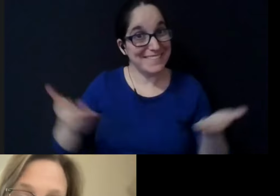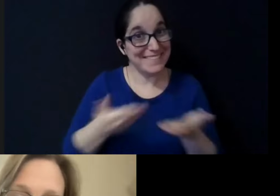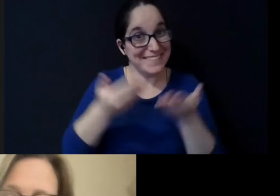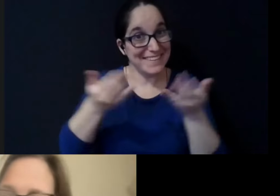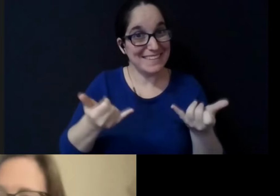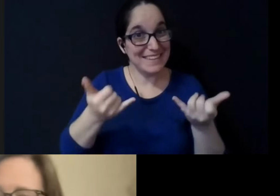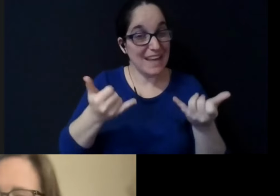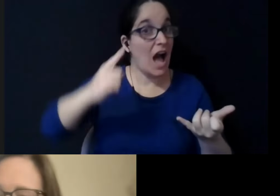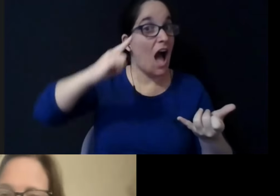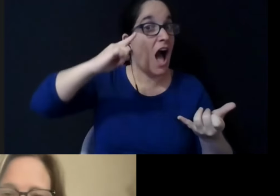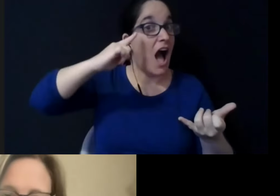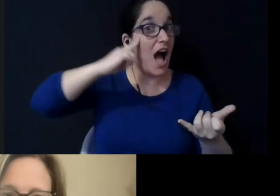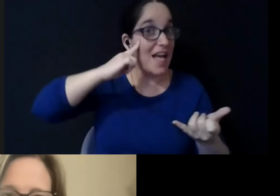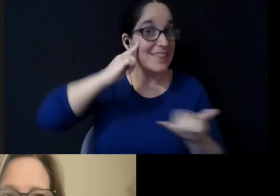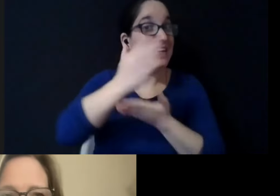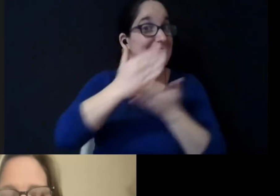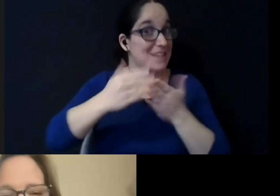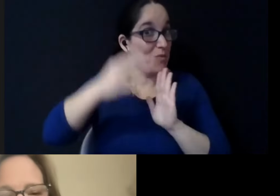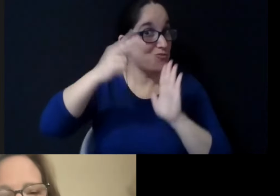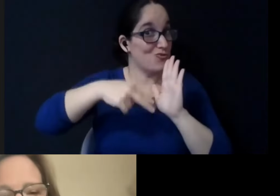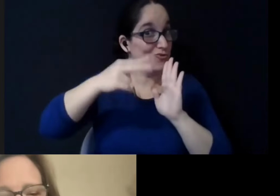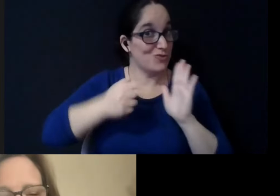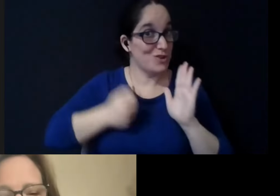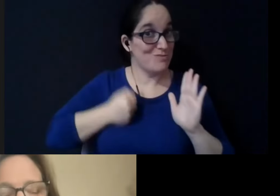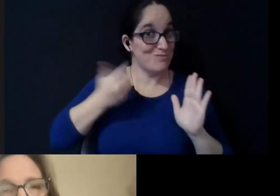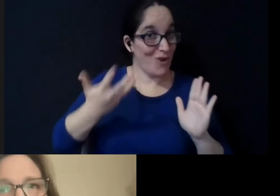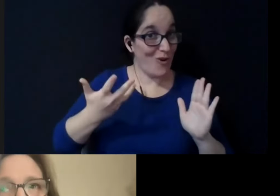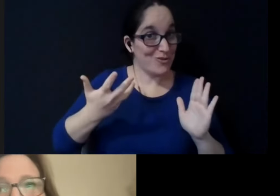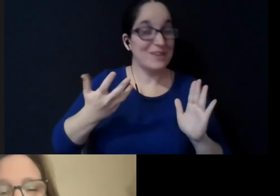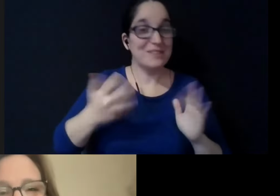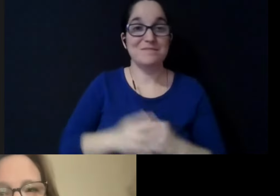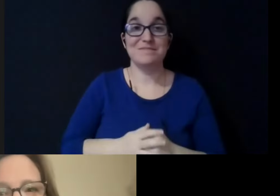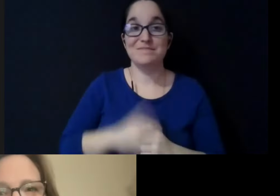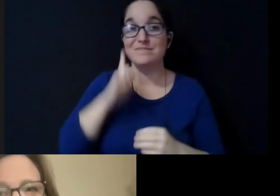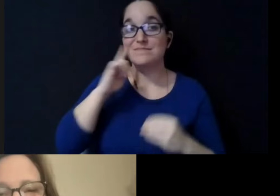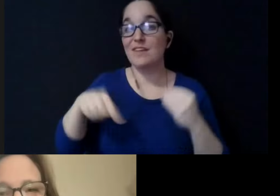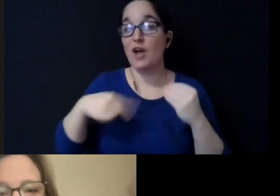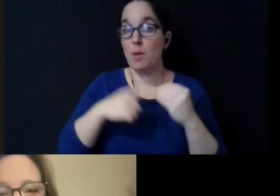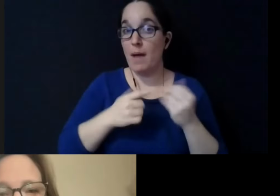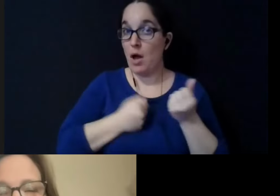from some of them reading their poetry because I'm going to talk about poetry as a practice of care,